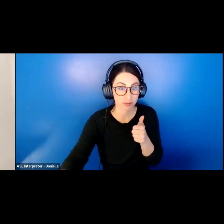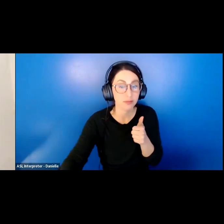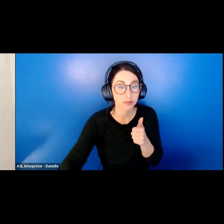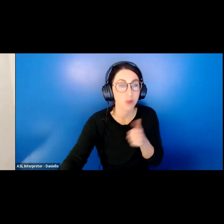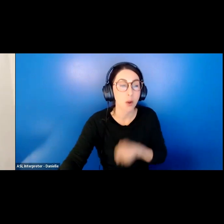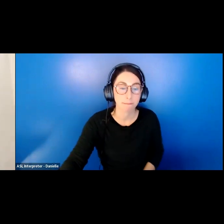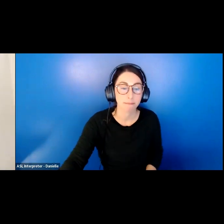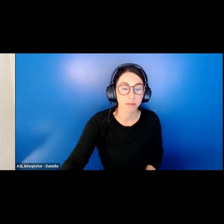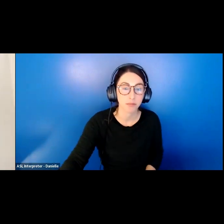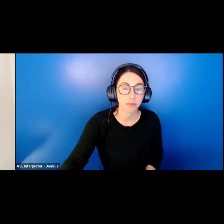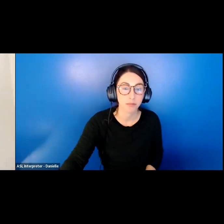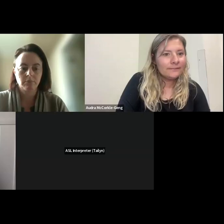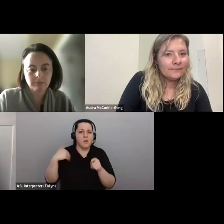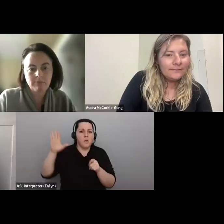Colleen: I have a question.